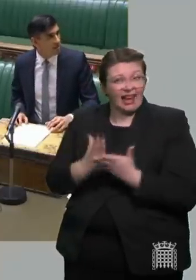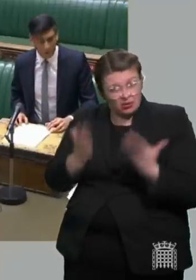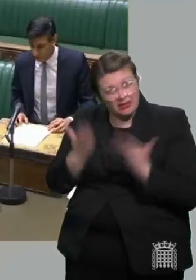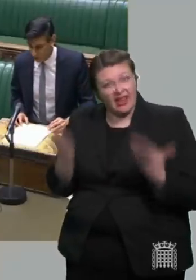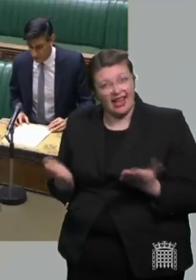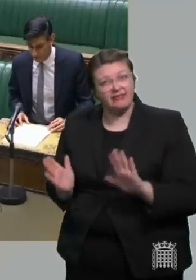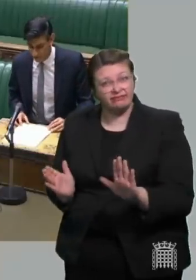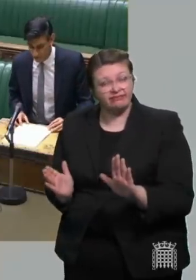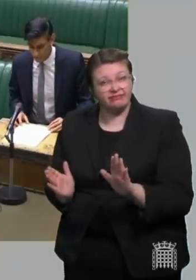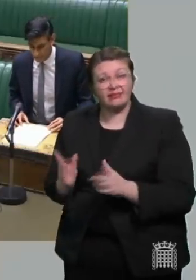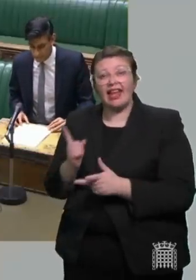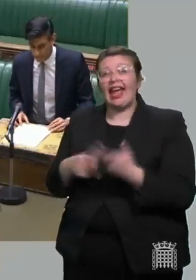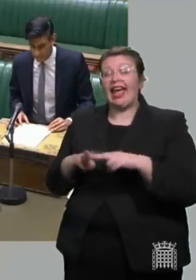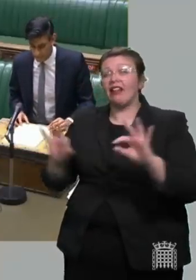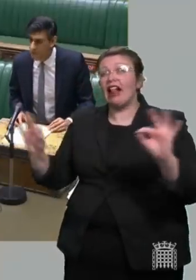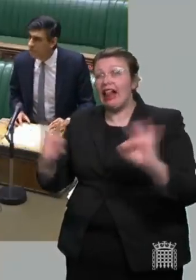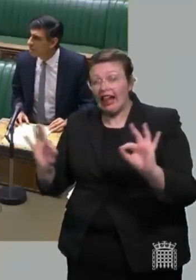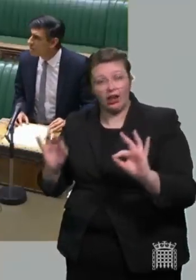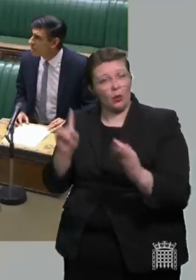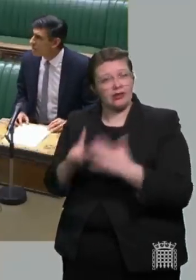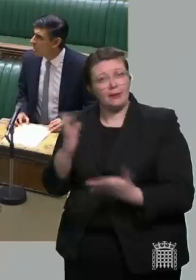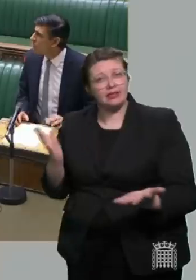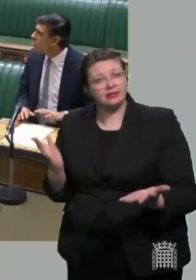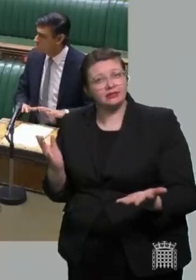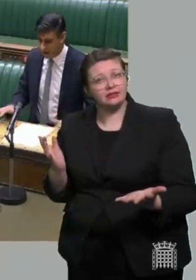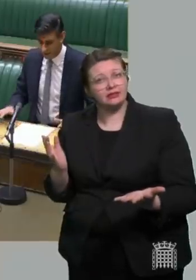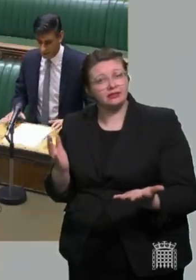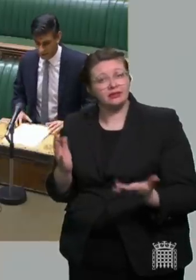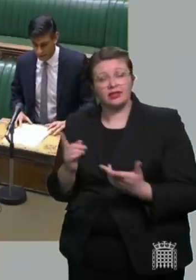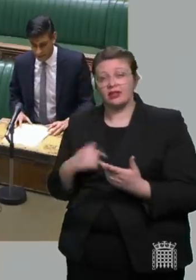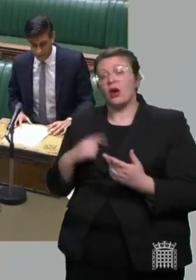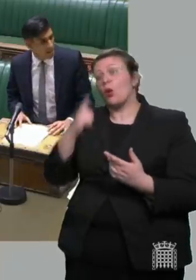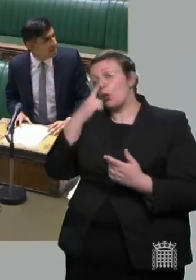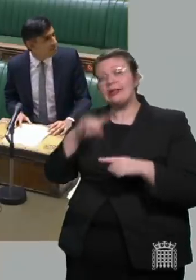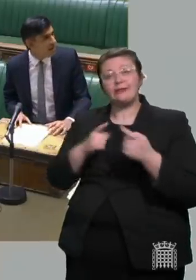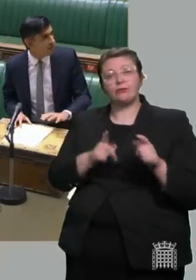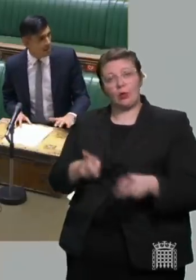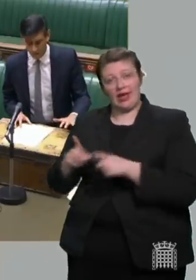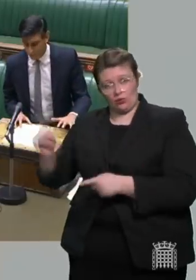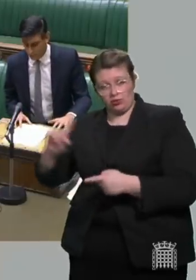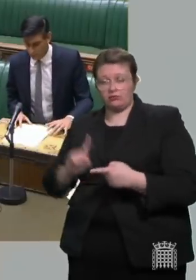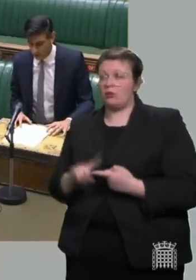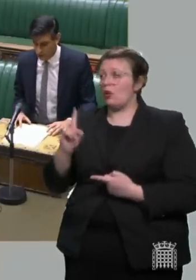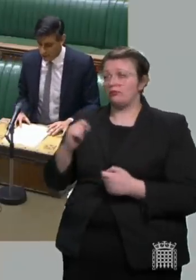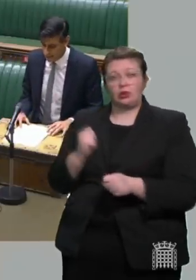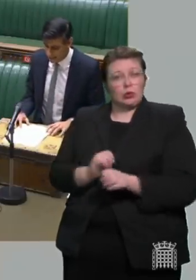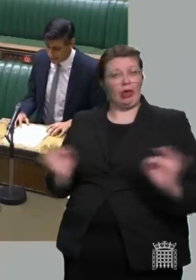the alternatives. The first is to do nothing: to leave our deficit problem untreated,